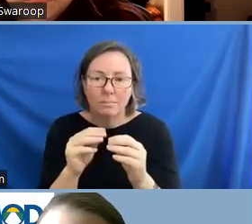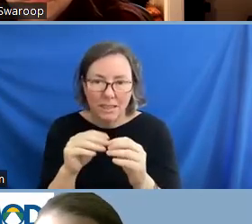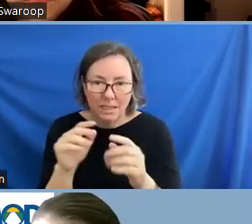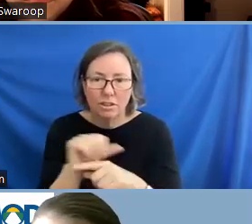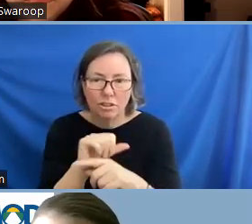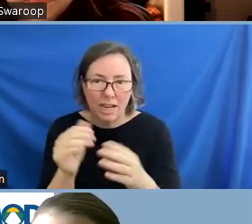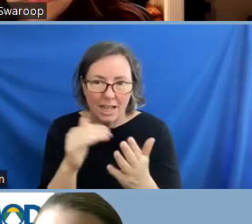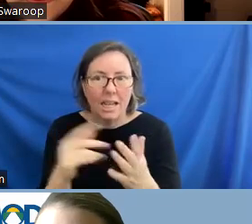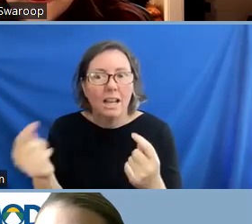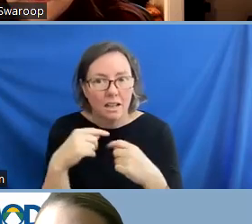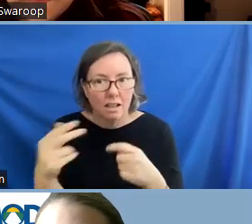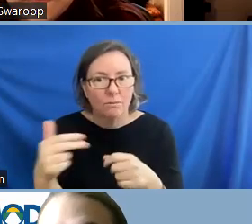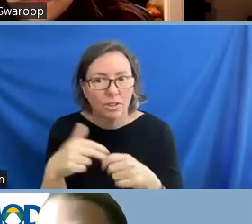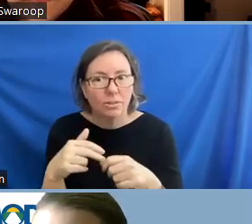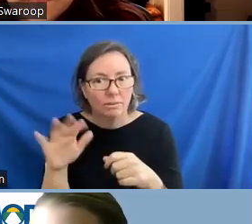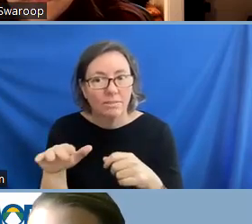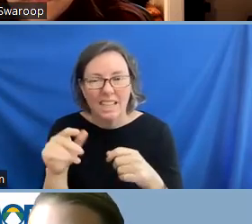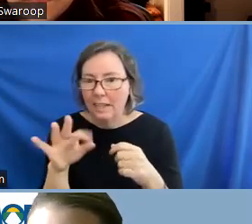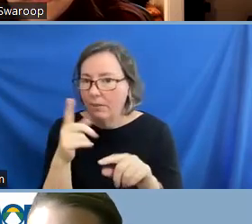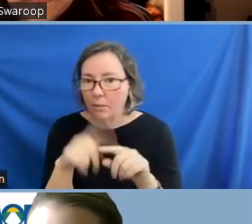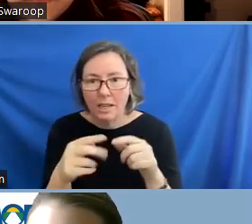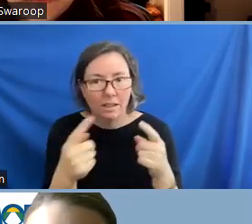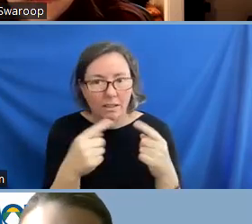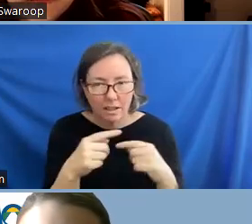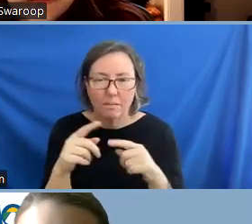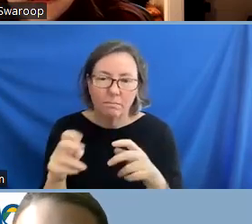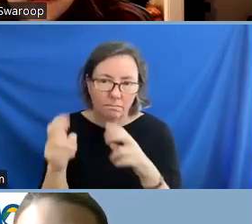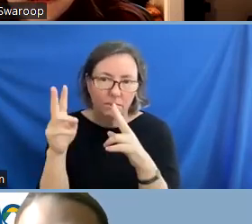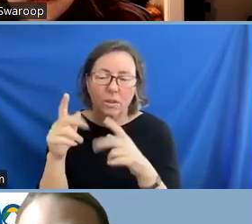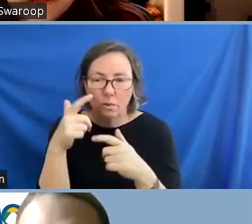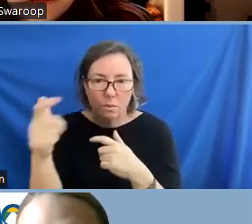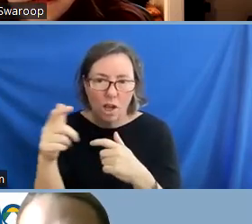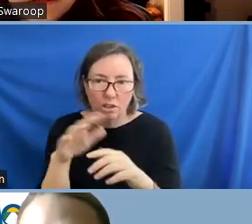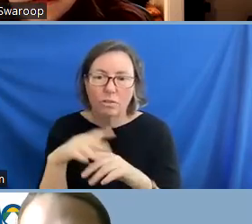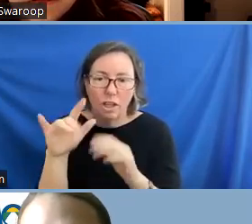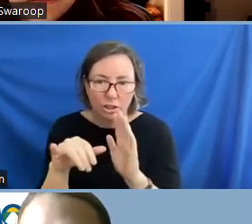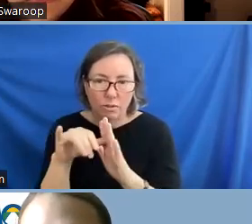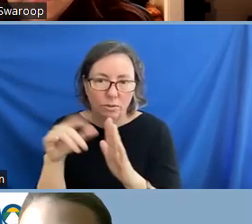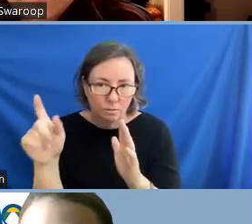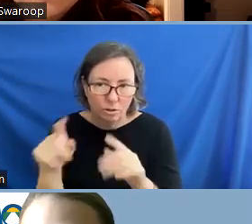If you can't come to it, it will be recorded and on YouTube. But yeah,